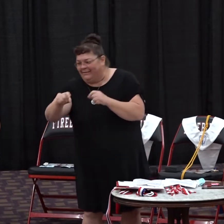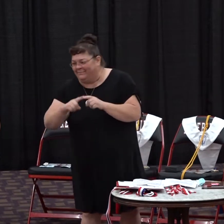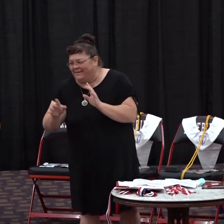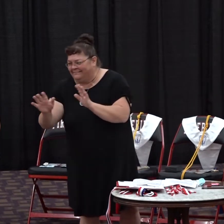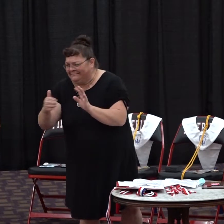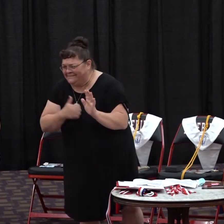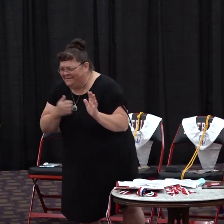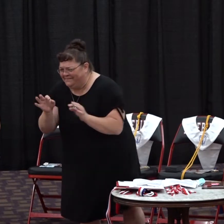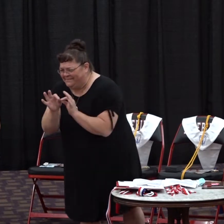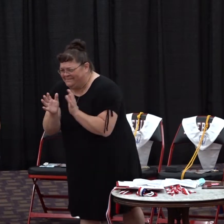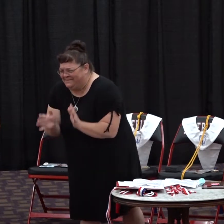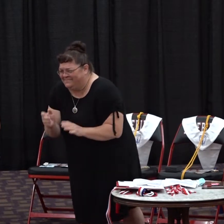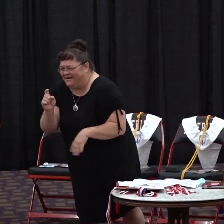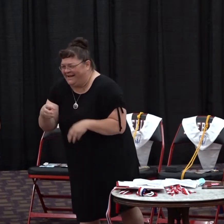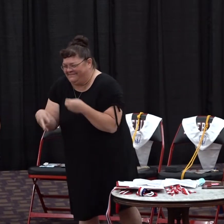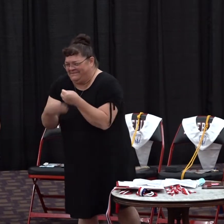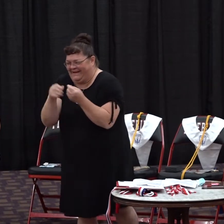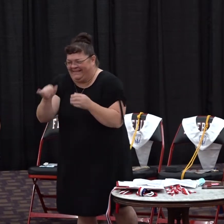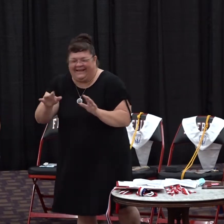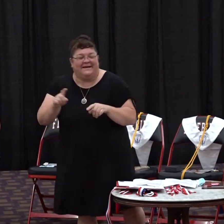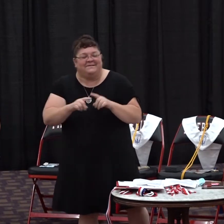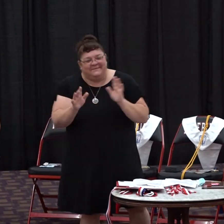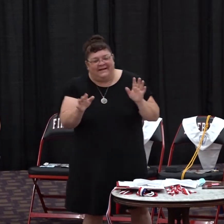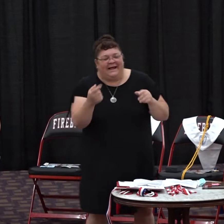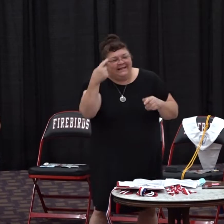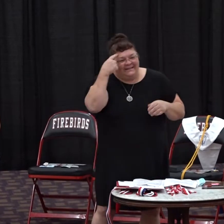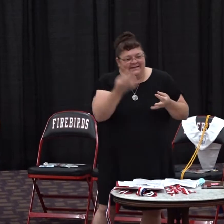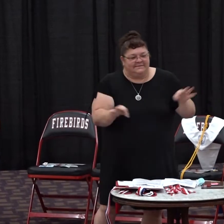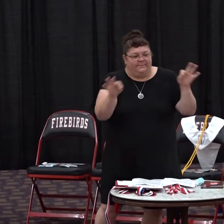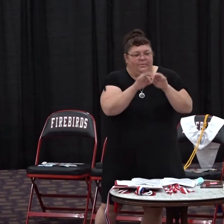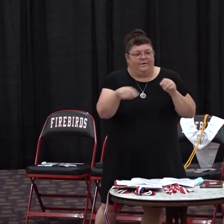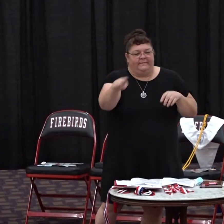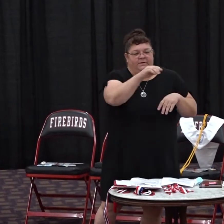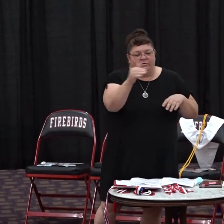Sorry to add so much, you know - and for the interpreters - adding so much information.